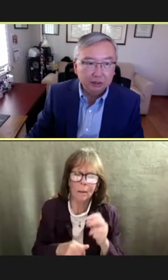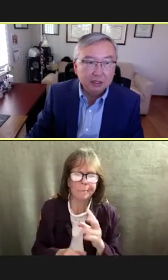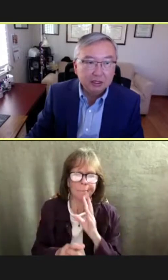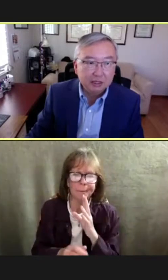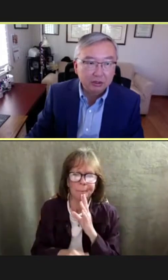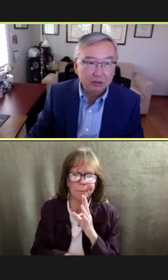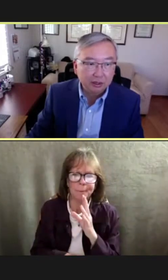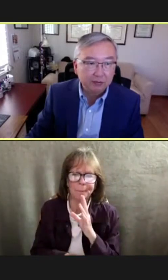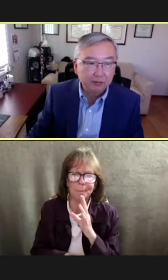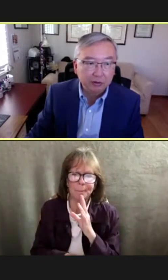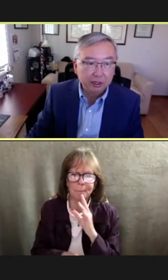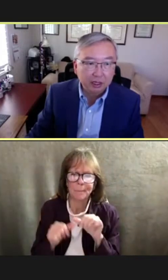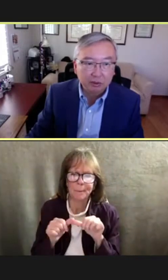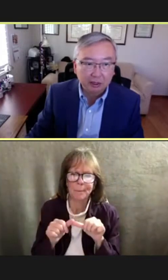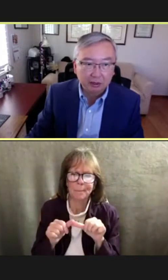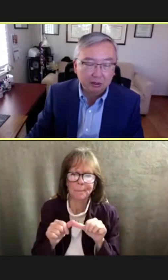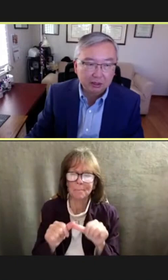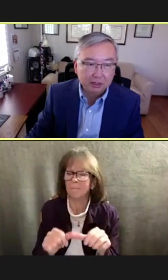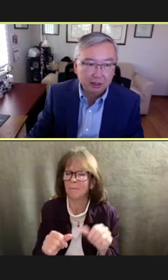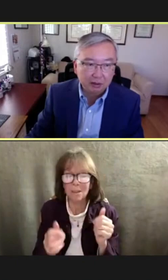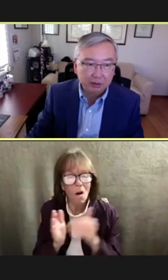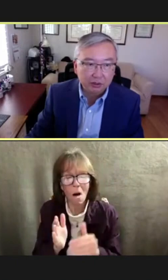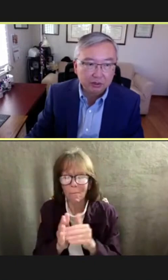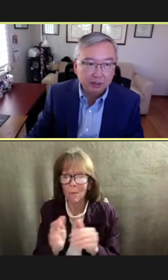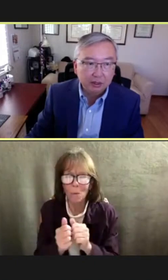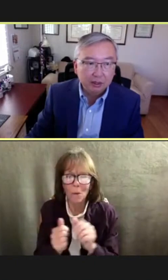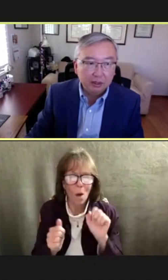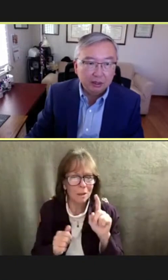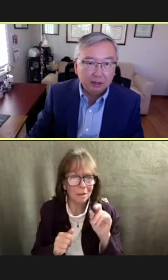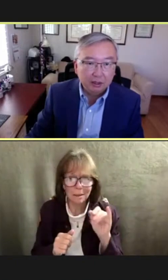This is actually fairly common in autistic individuals.